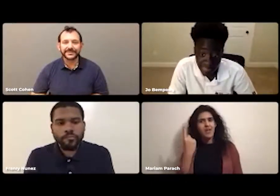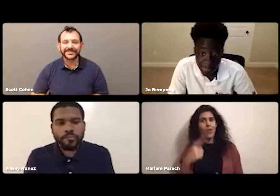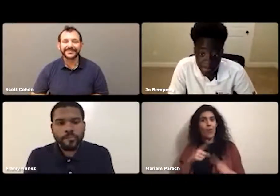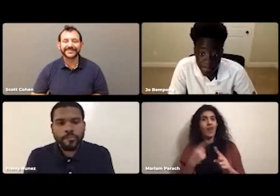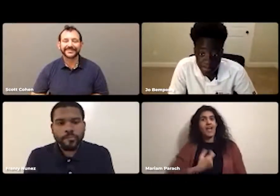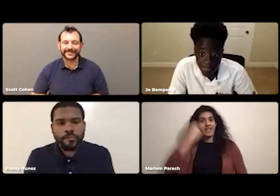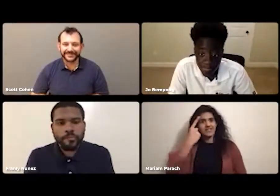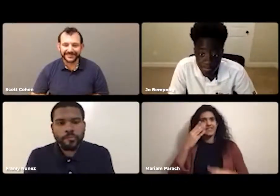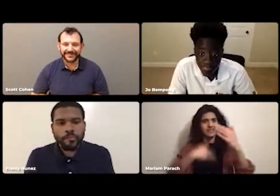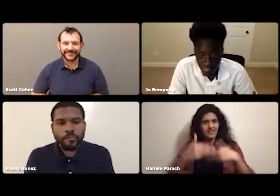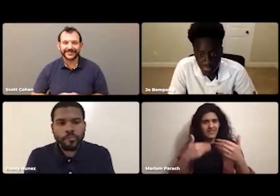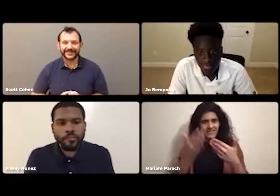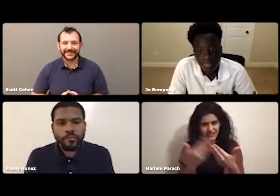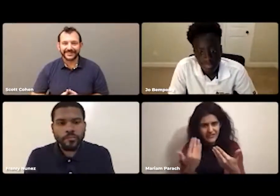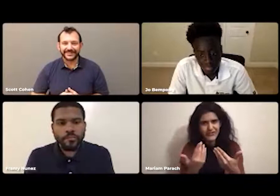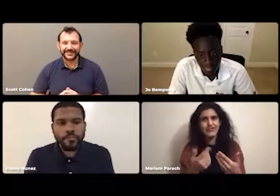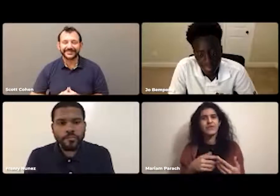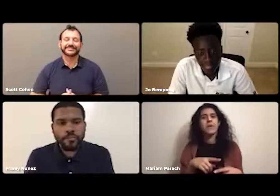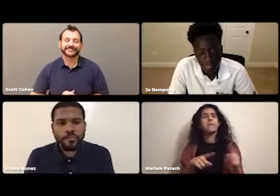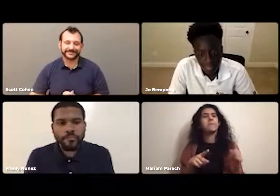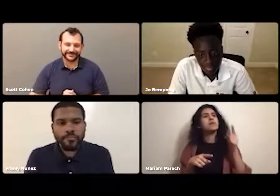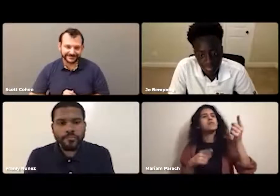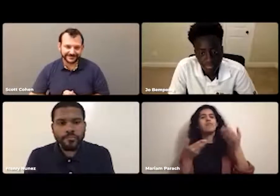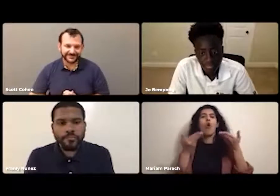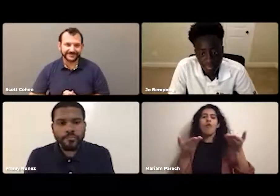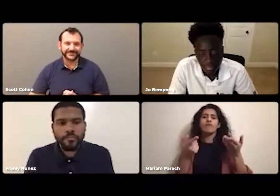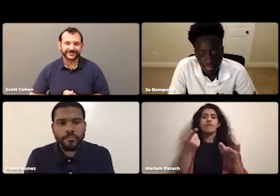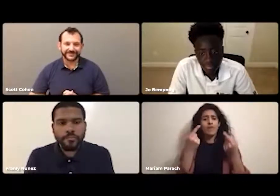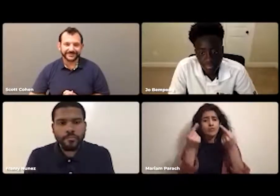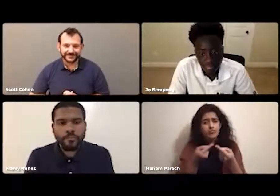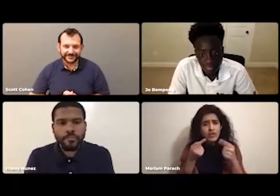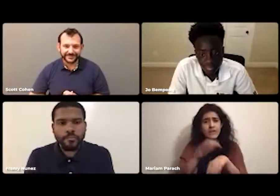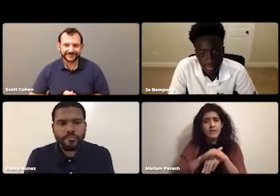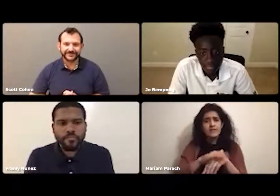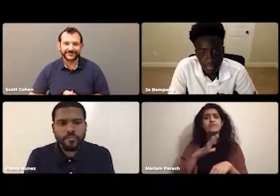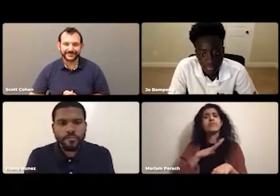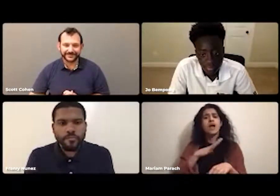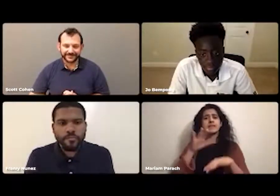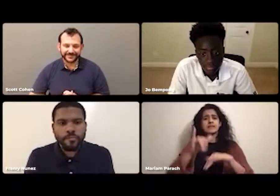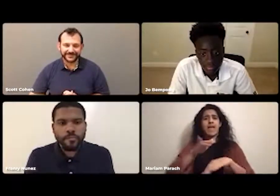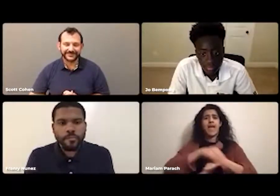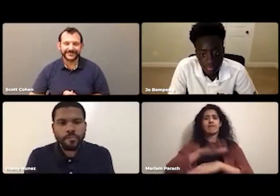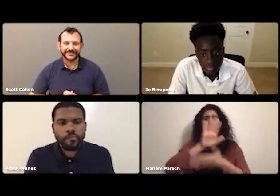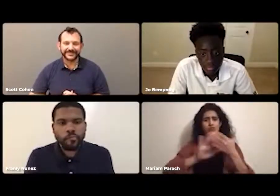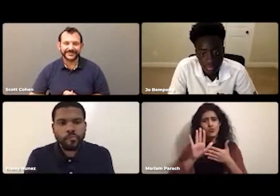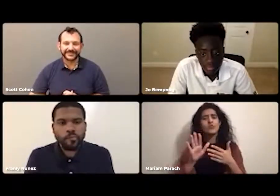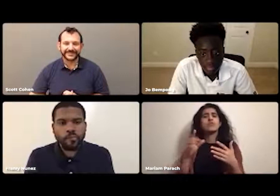I was always asked to wait until later. But, that was how I learned best, asking questions as we went.